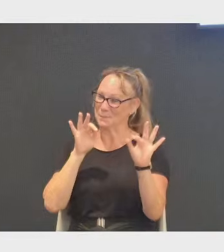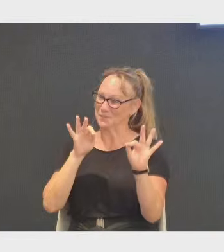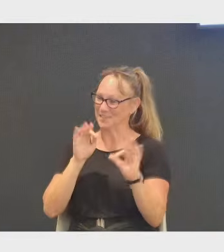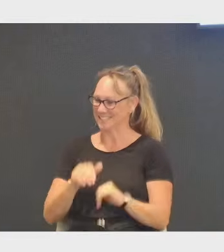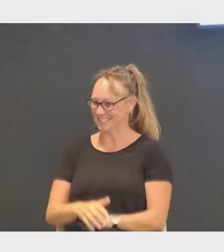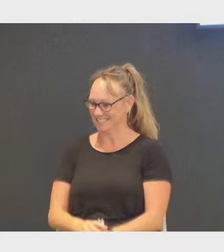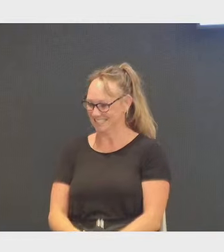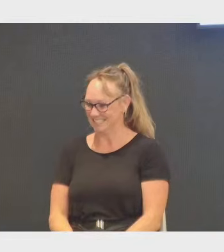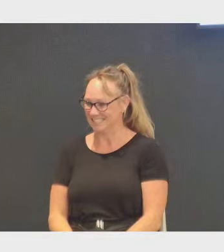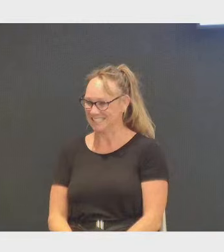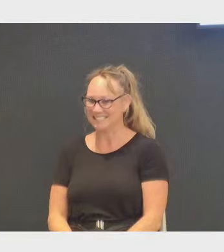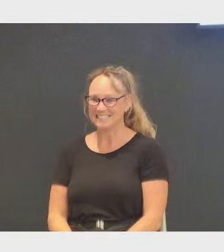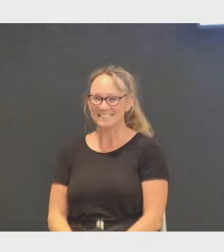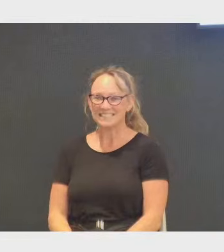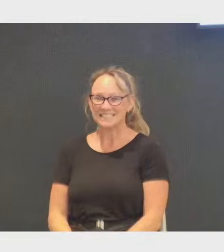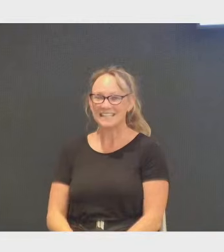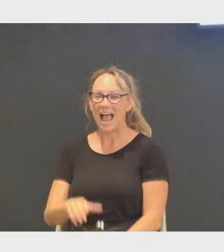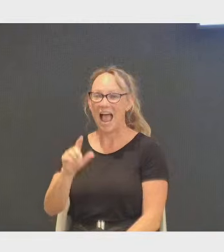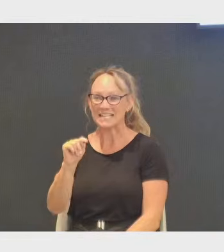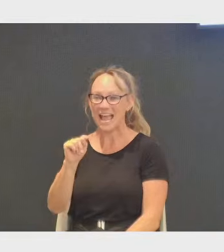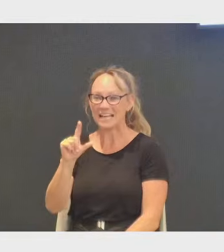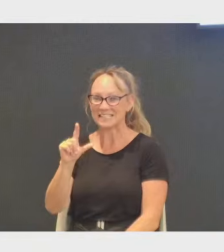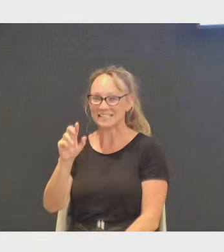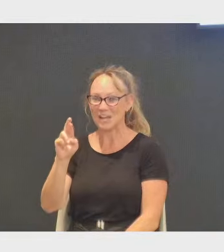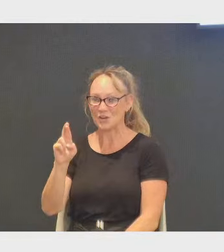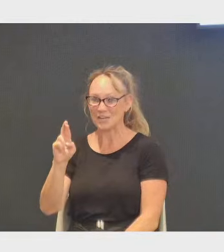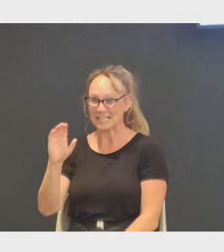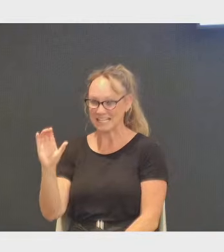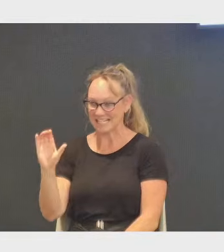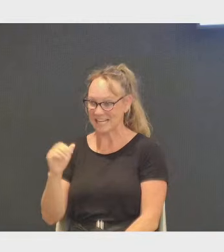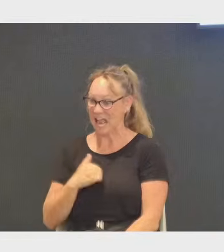the Tax Levy Review Committee spent 16 months studying the levy and had public hearings. I